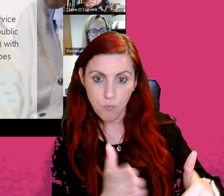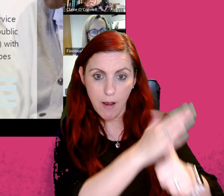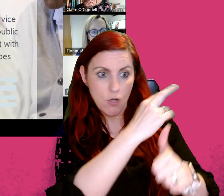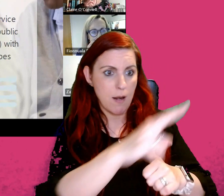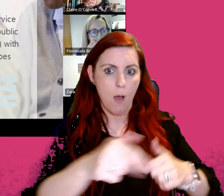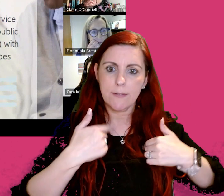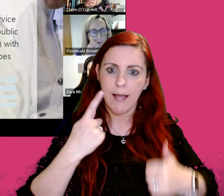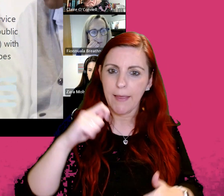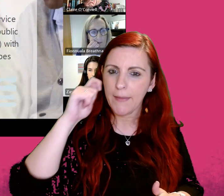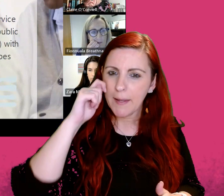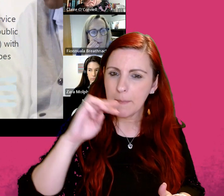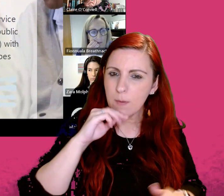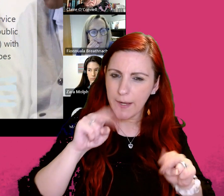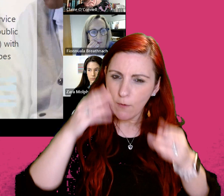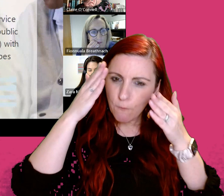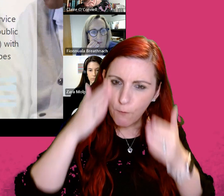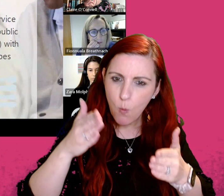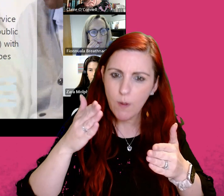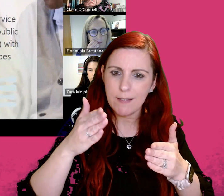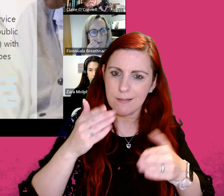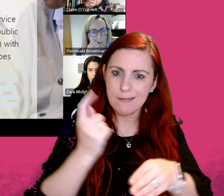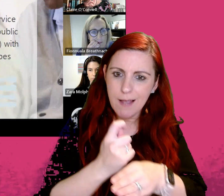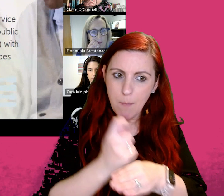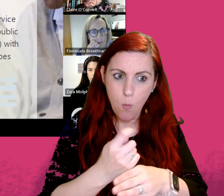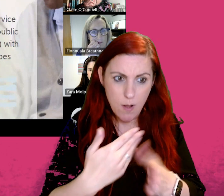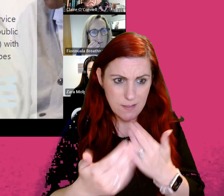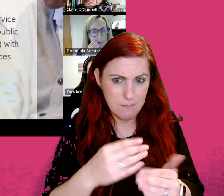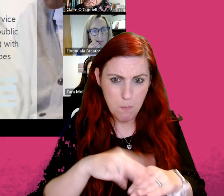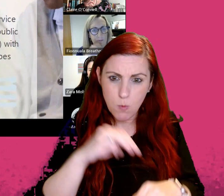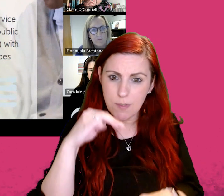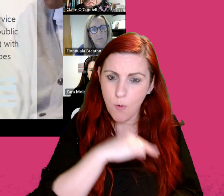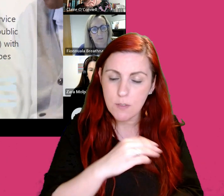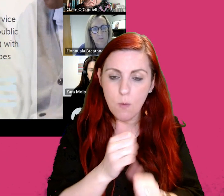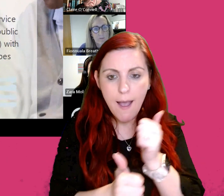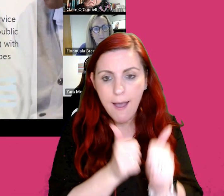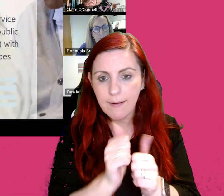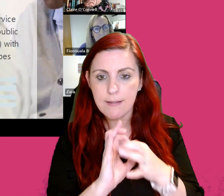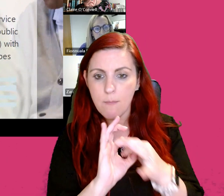on things that really matter so it's an active partnership between patients car as family members